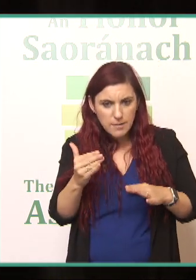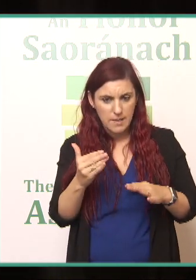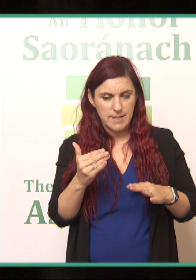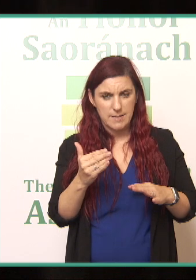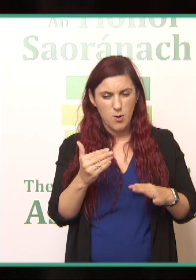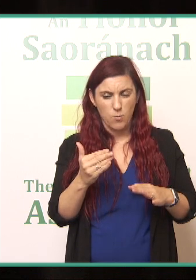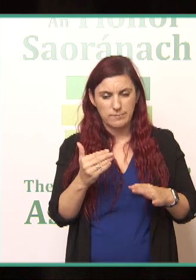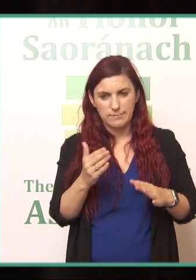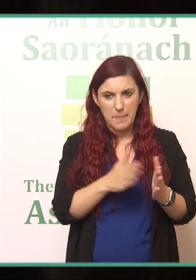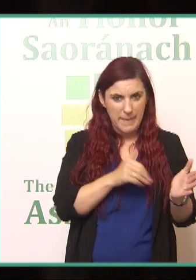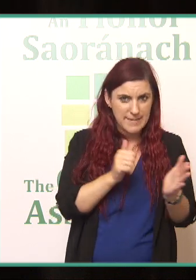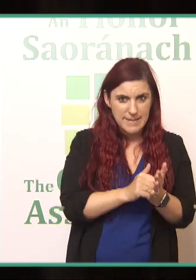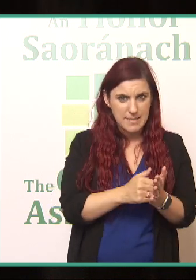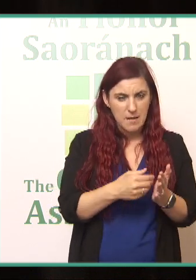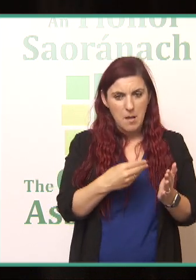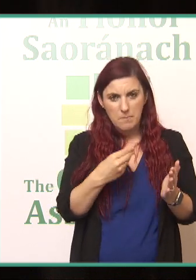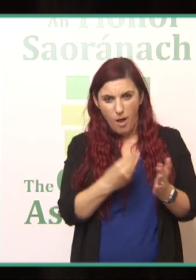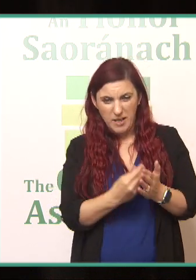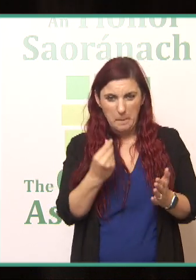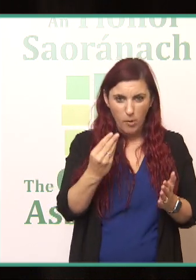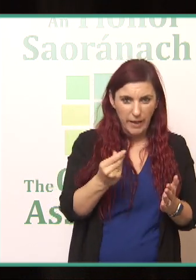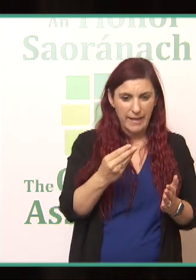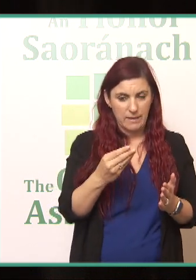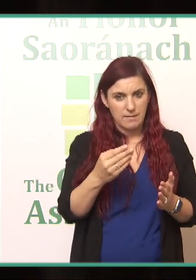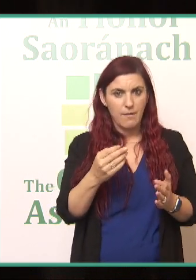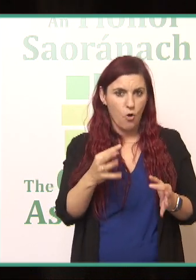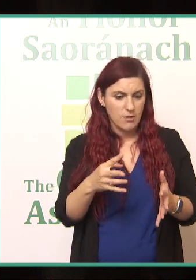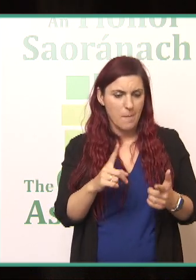and the support but also about the heart any of us when we go to work want to believe in what we